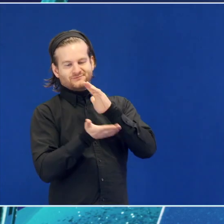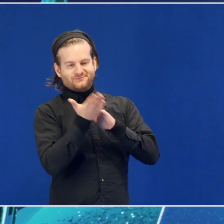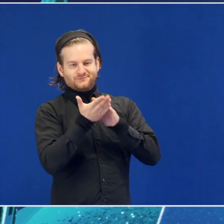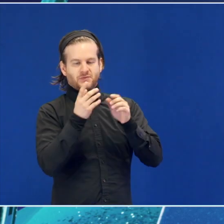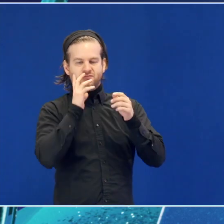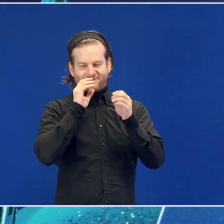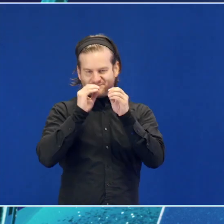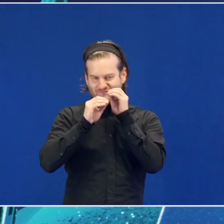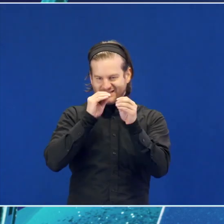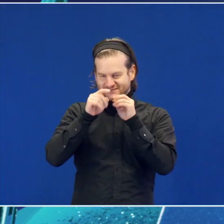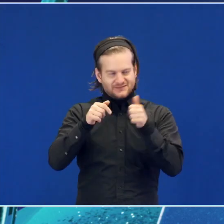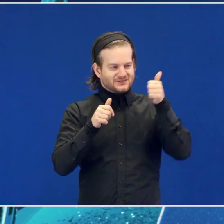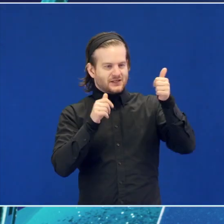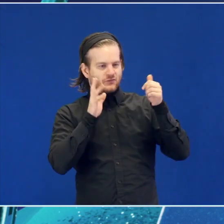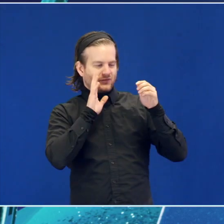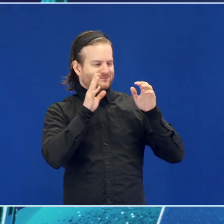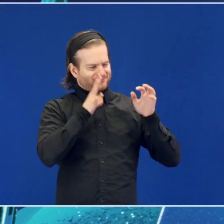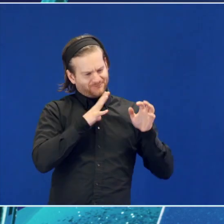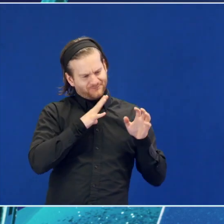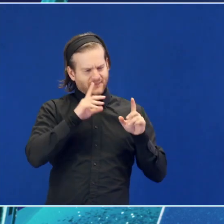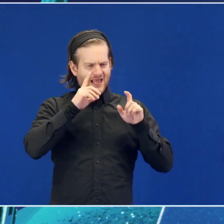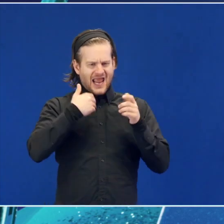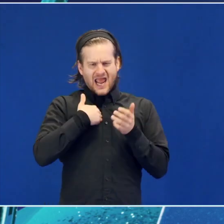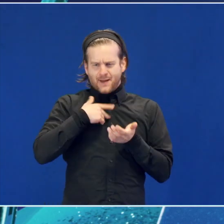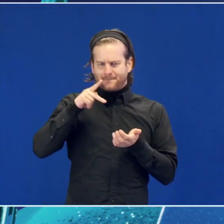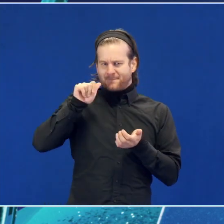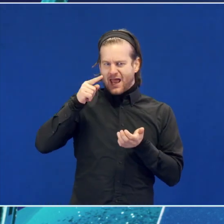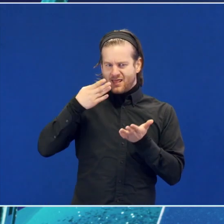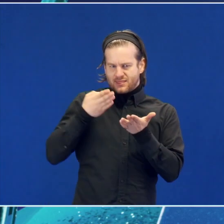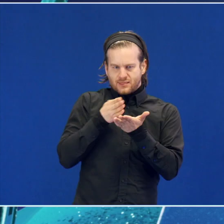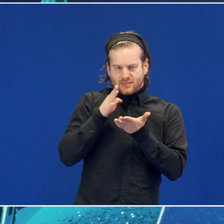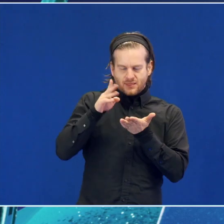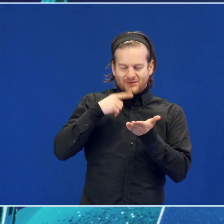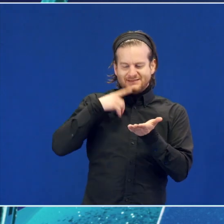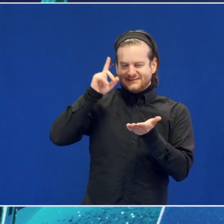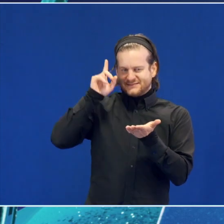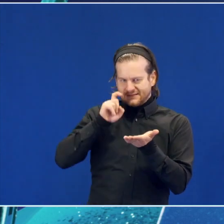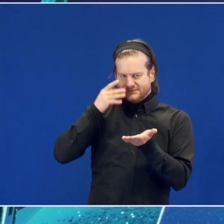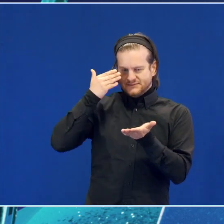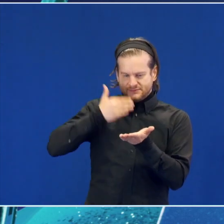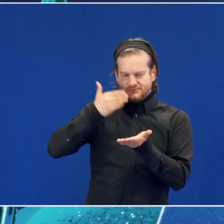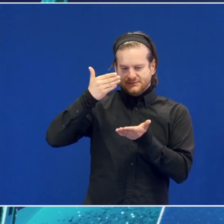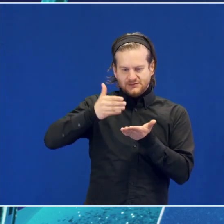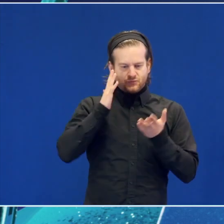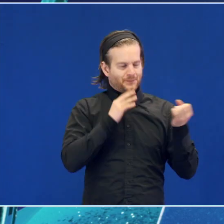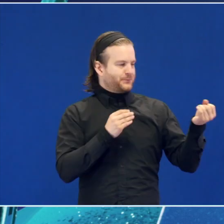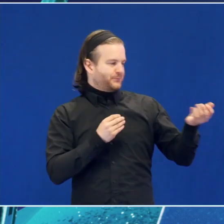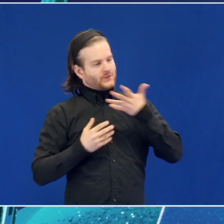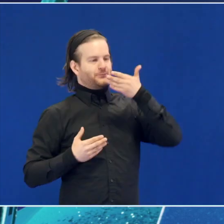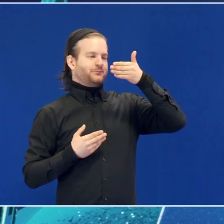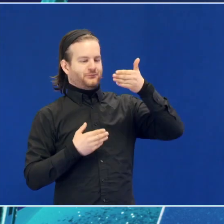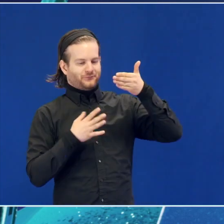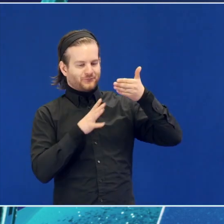it'll then come back with a set of issues, and then you can give the machine, the agent in this case,